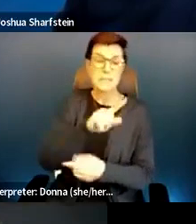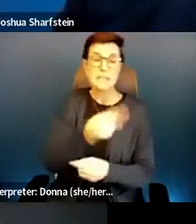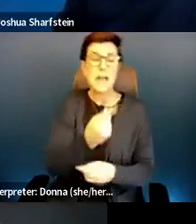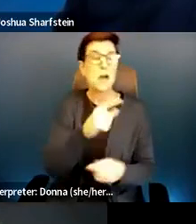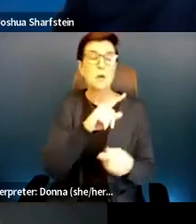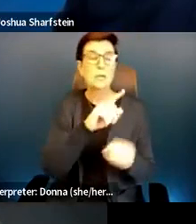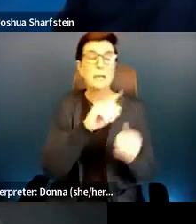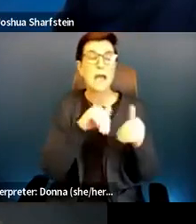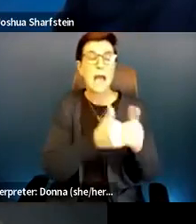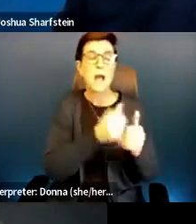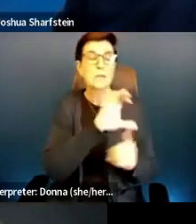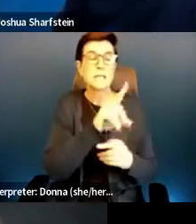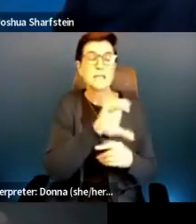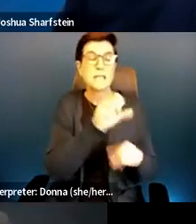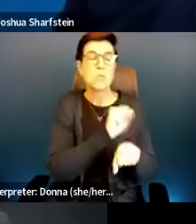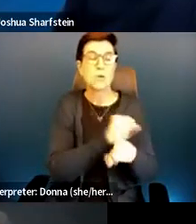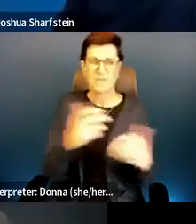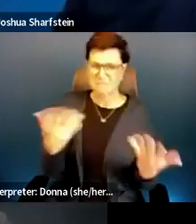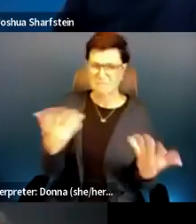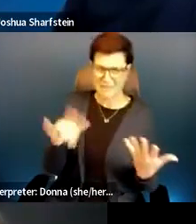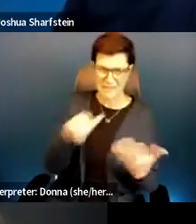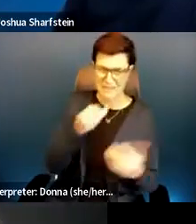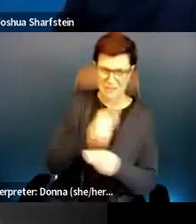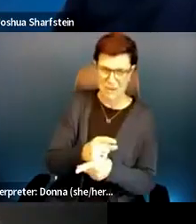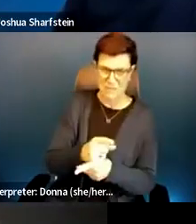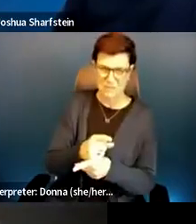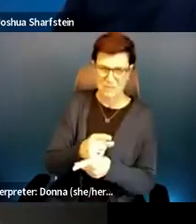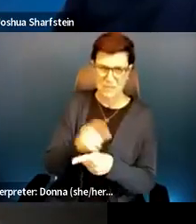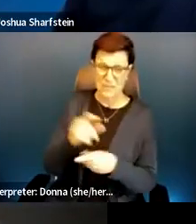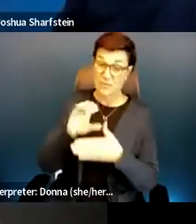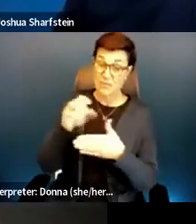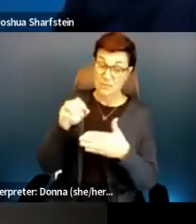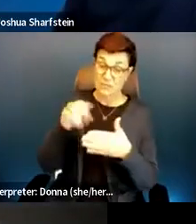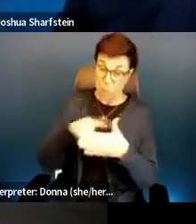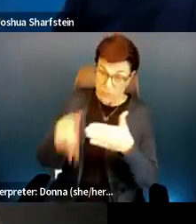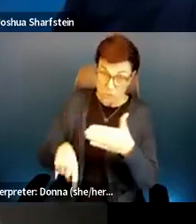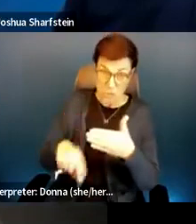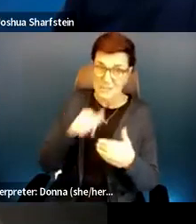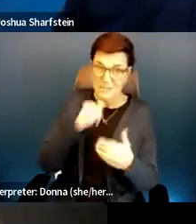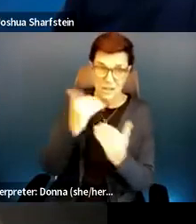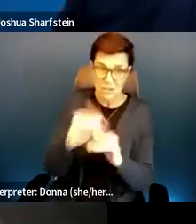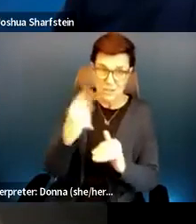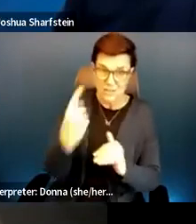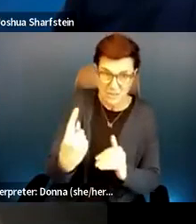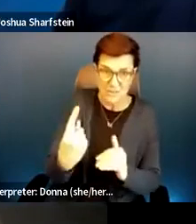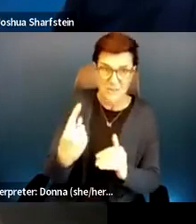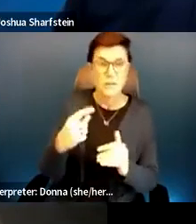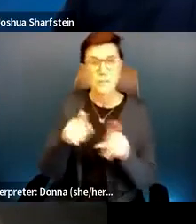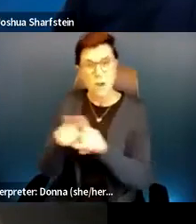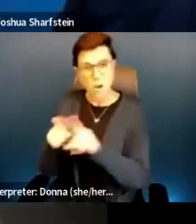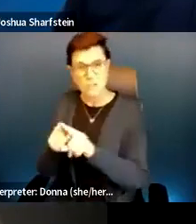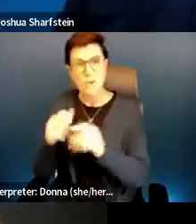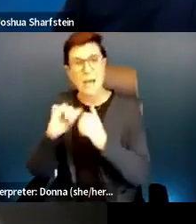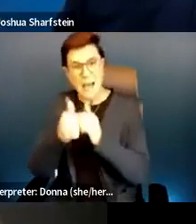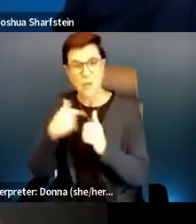Not with the post, you know, the outcome you're looking for, but that this is the only way to achieve that outcome.